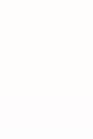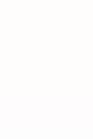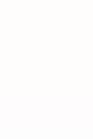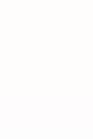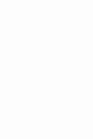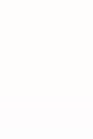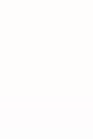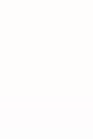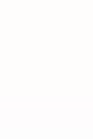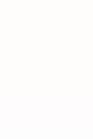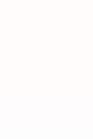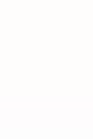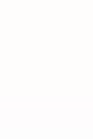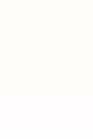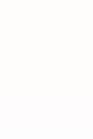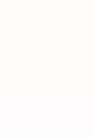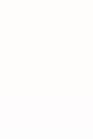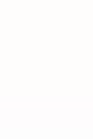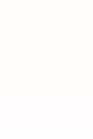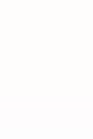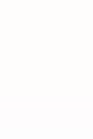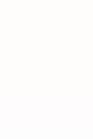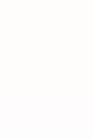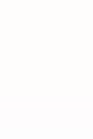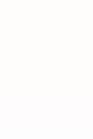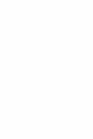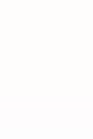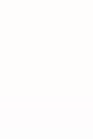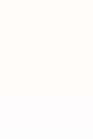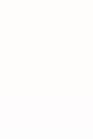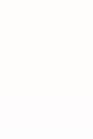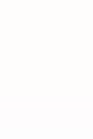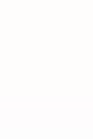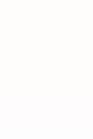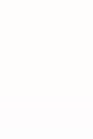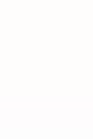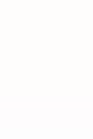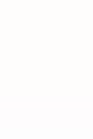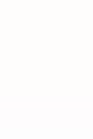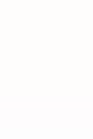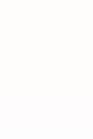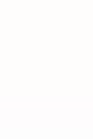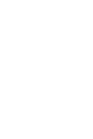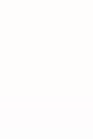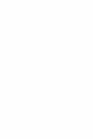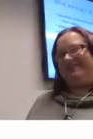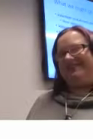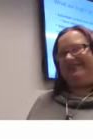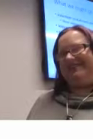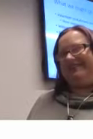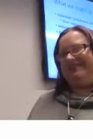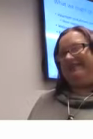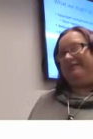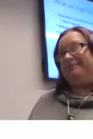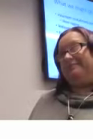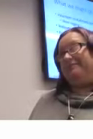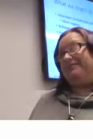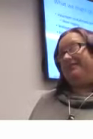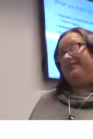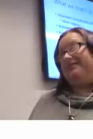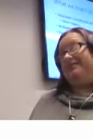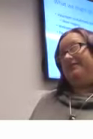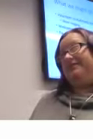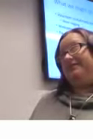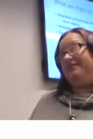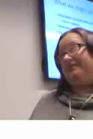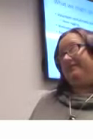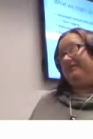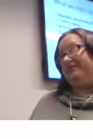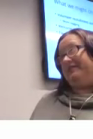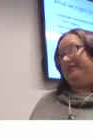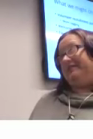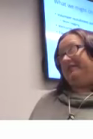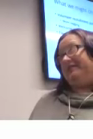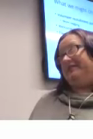Another question.